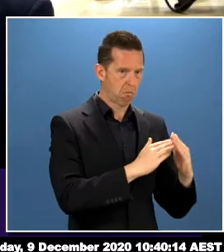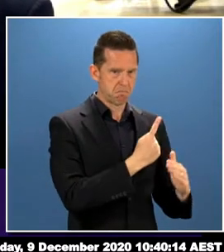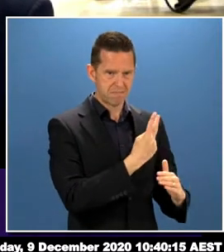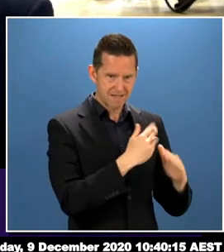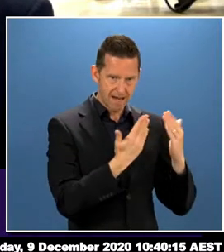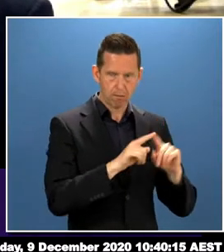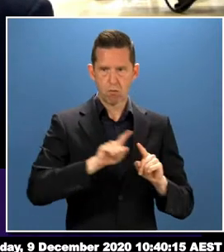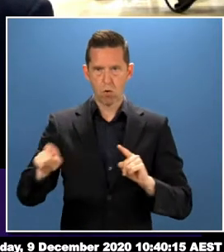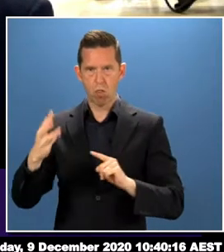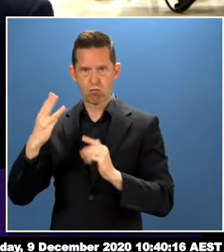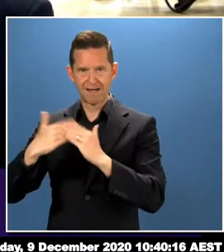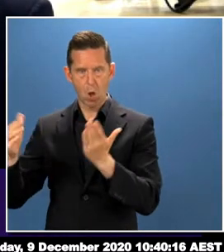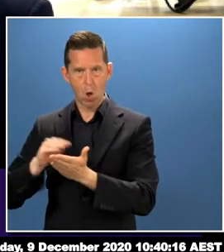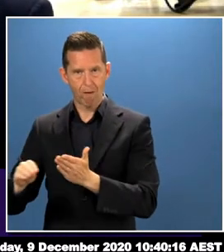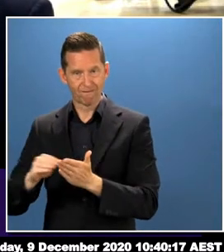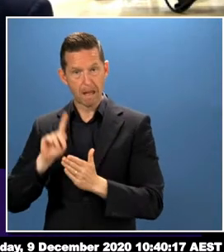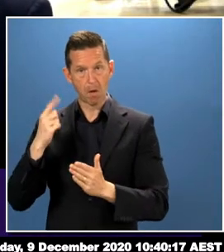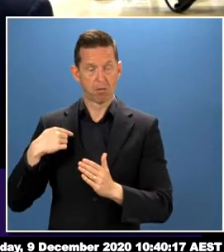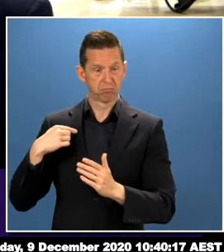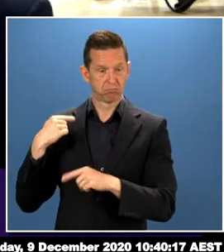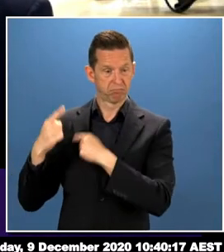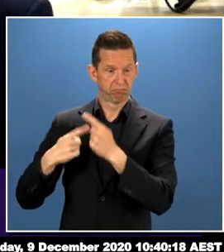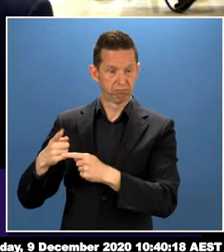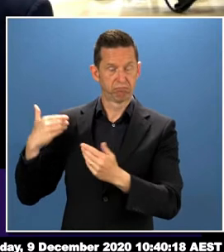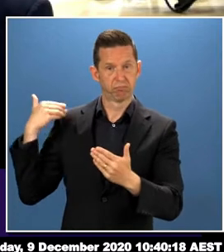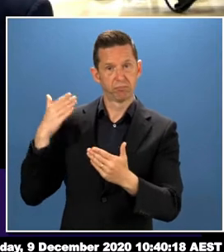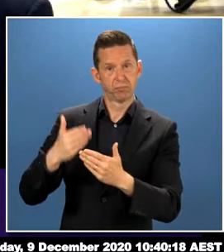But now that I've been doing it for a little while, it has become much